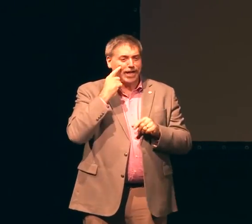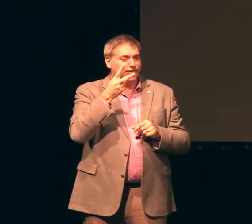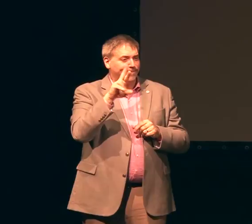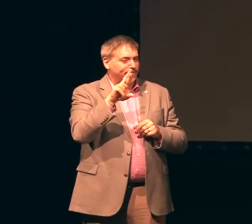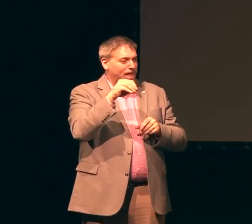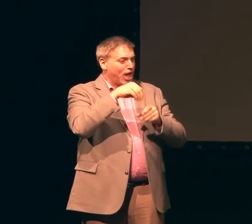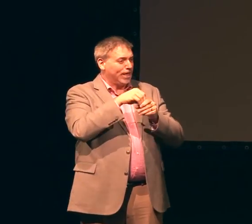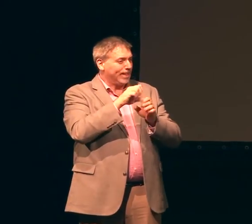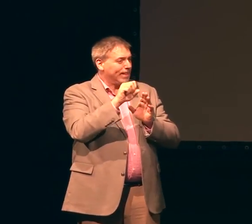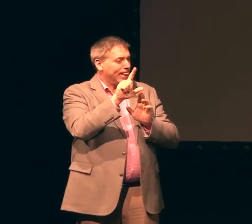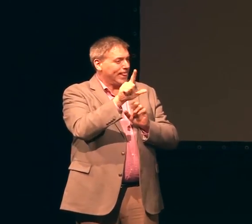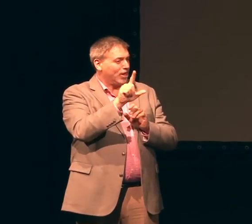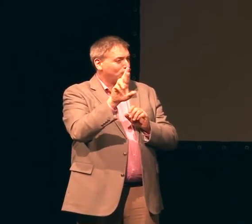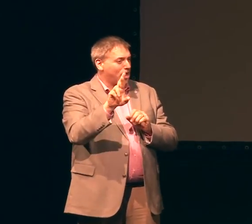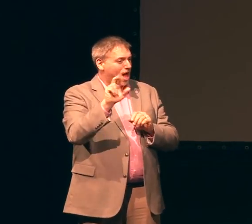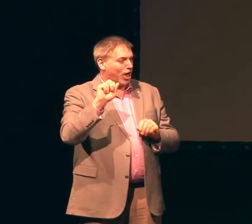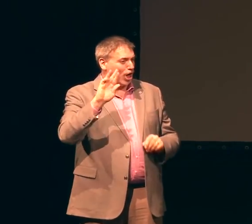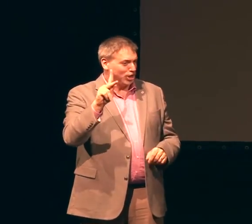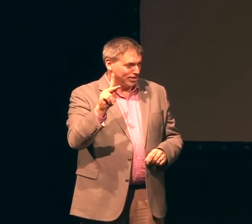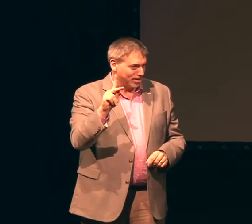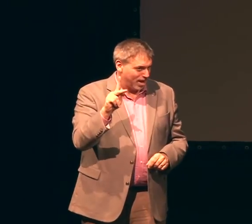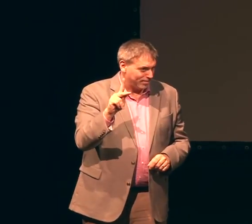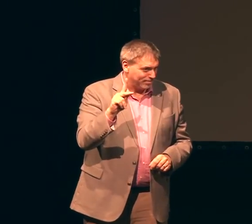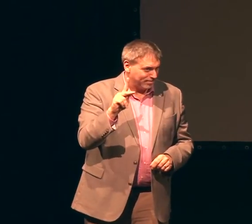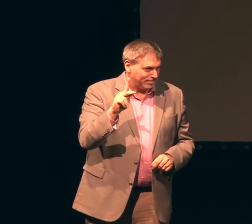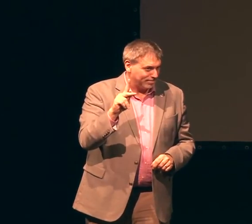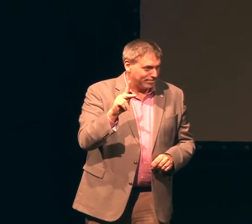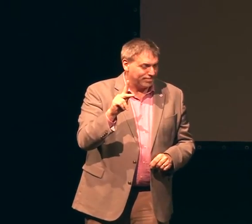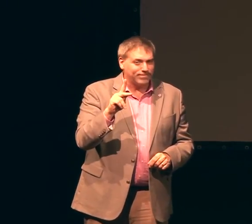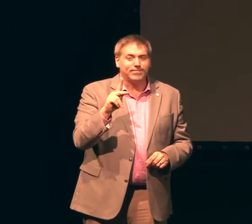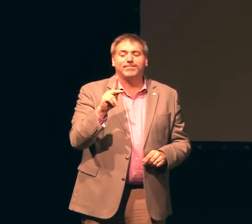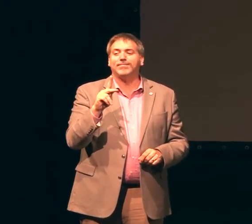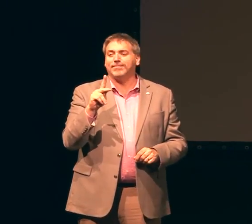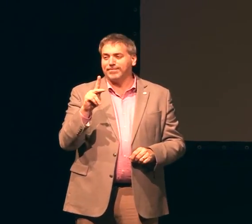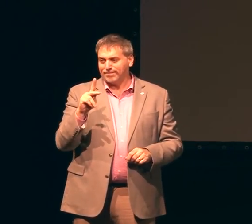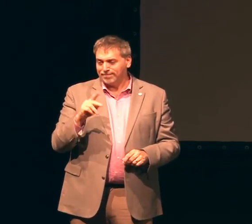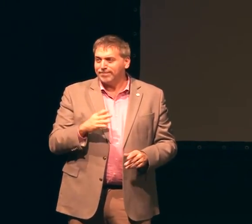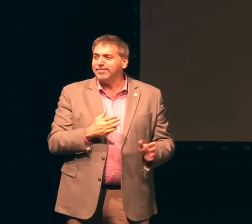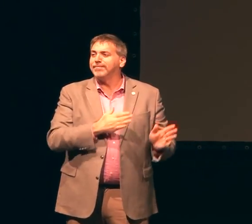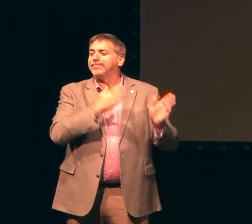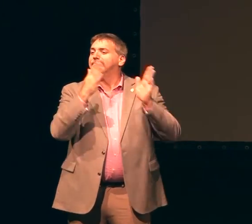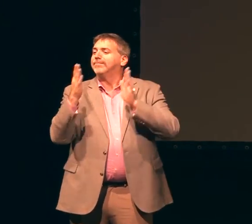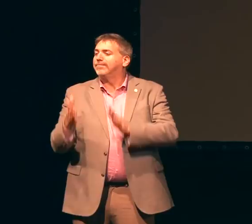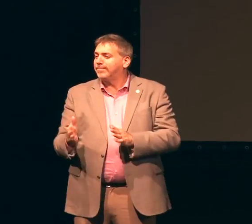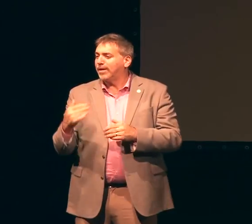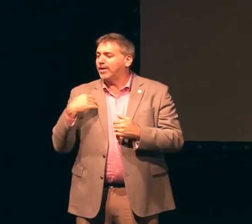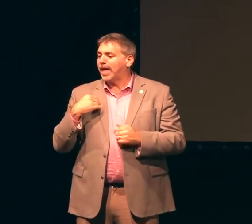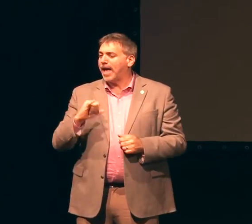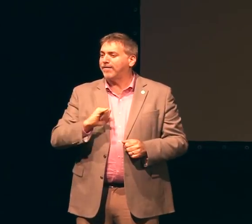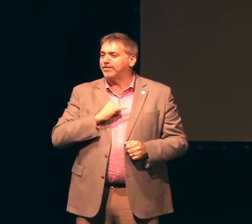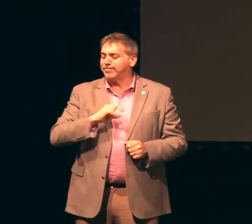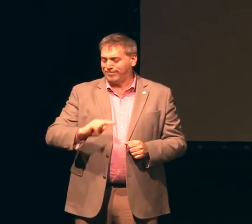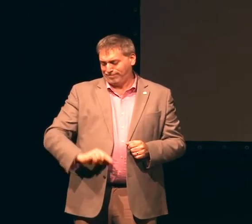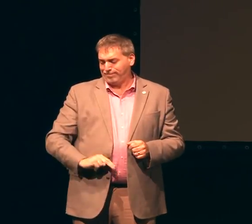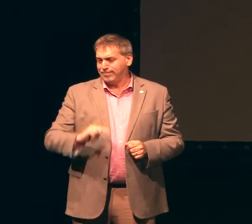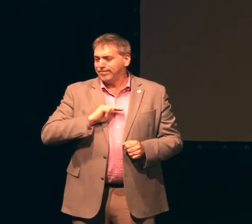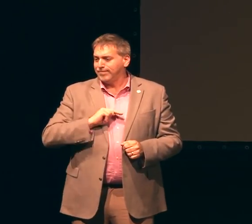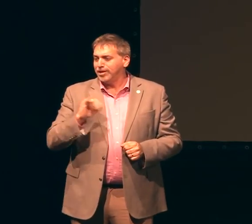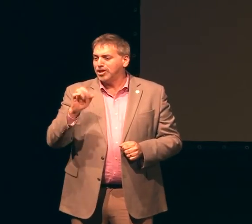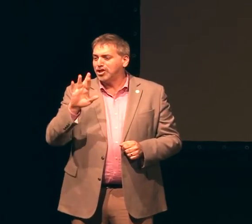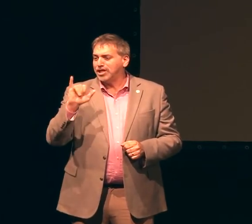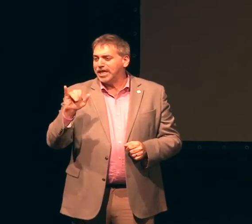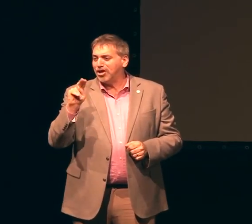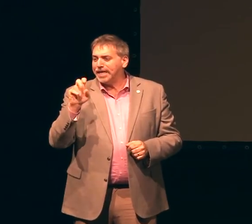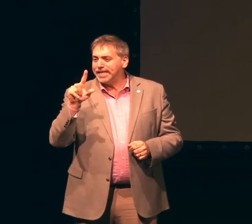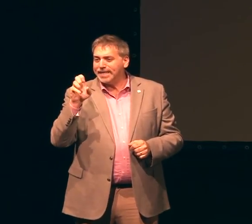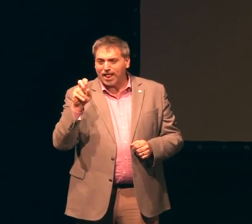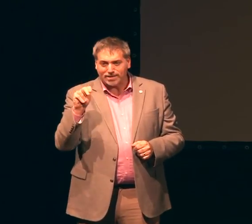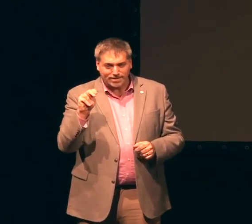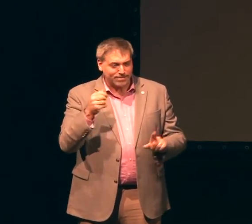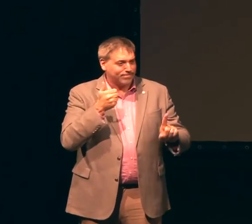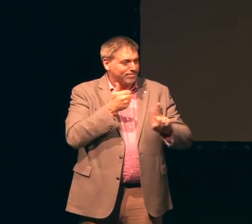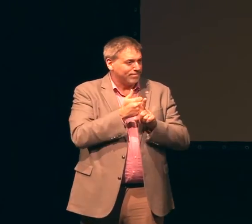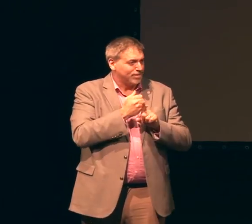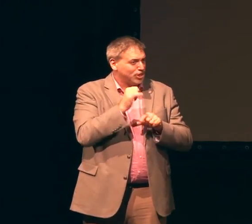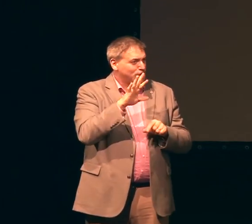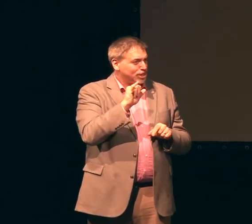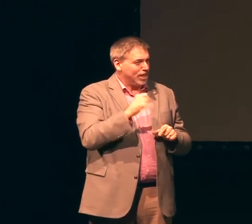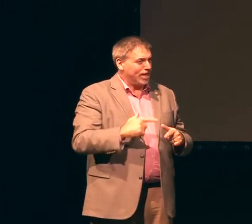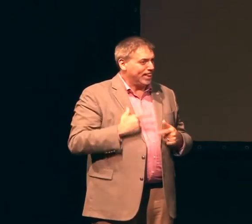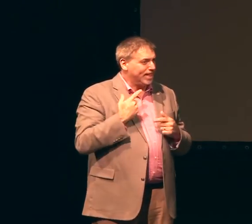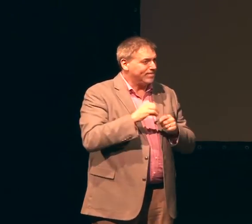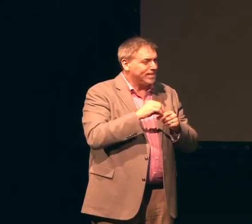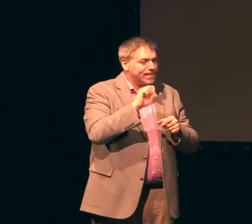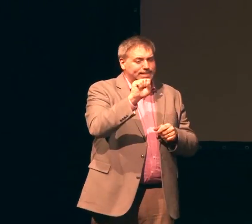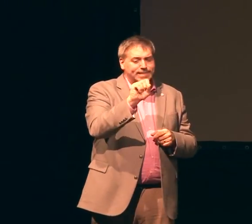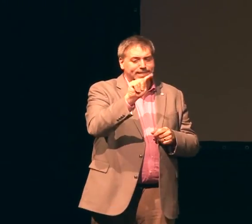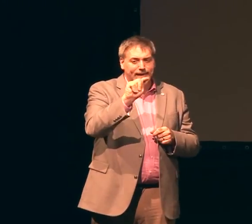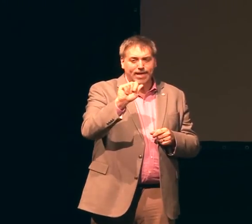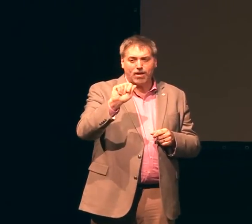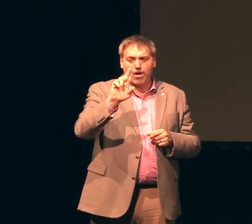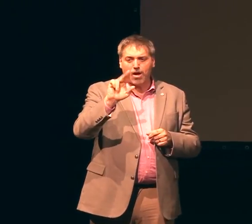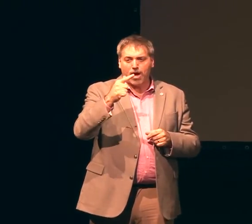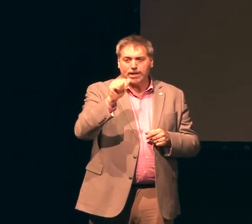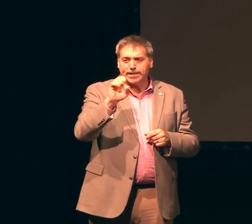statewide coordinator for VR in little rock Arkansas. And Jerry Nelson, Jerry lives in